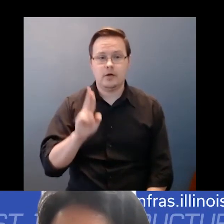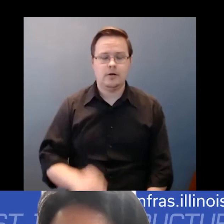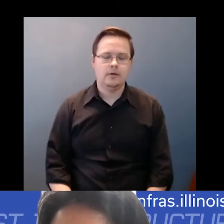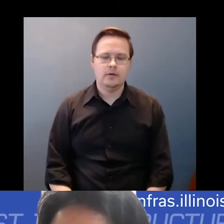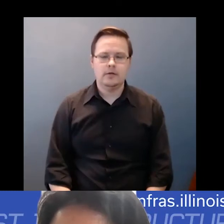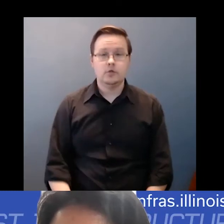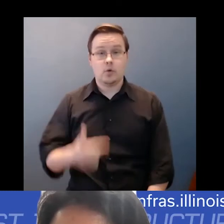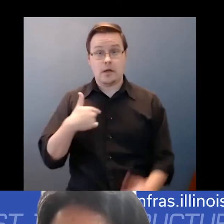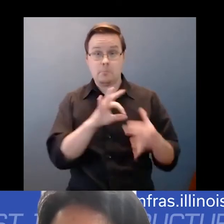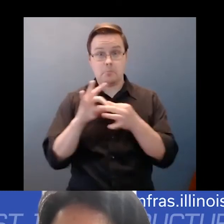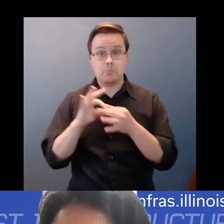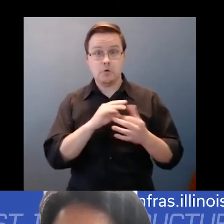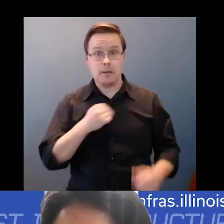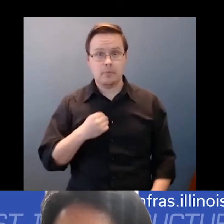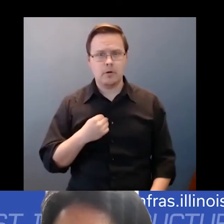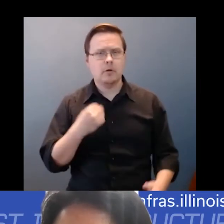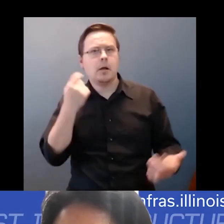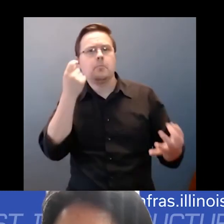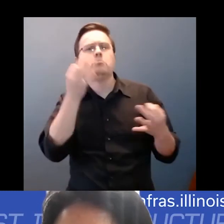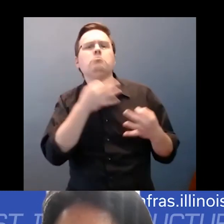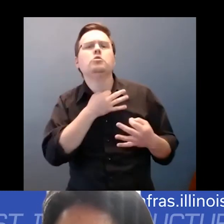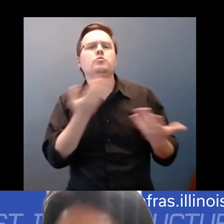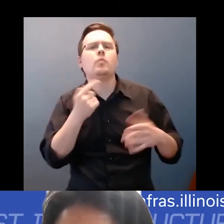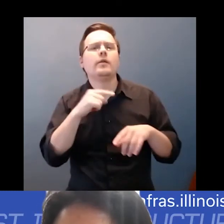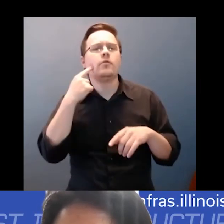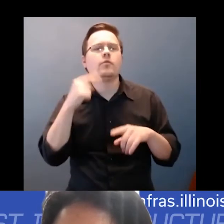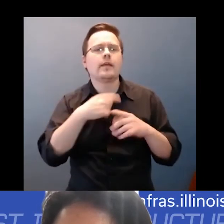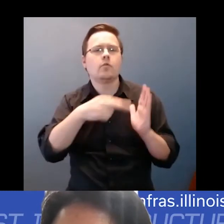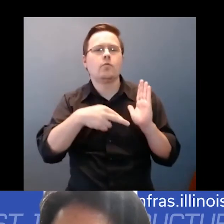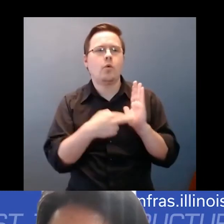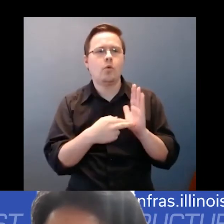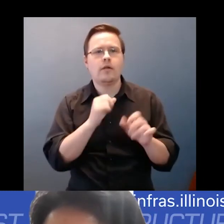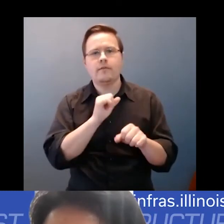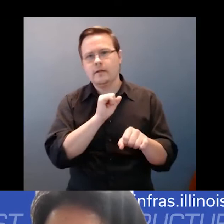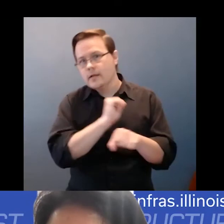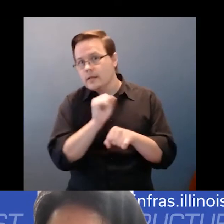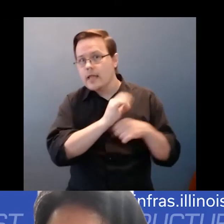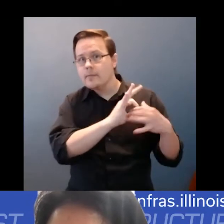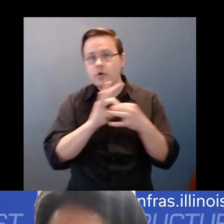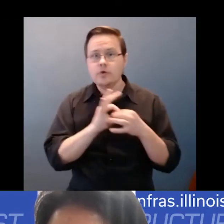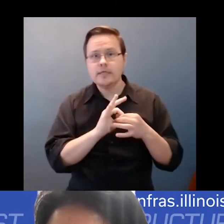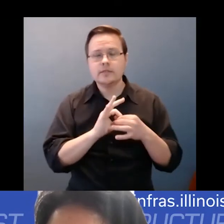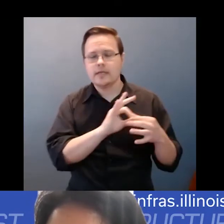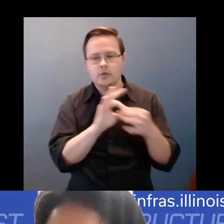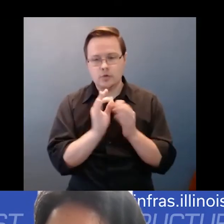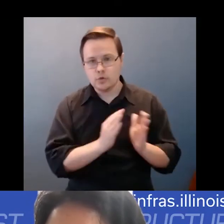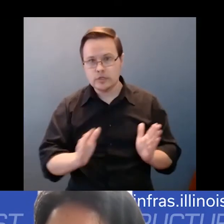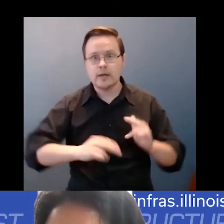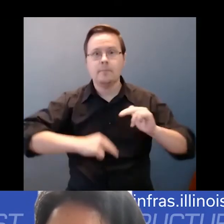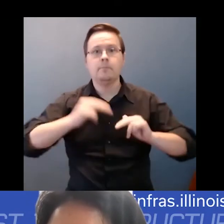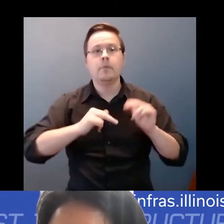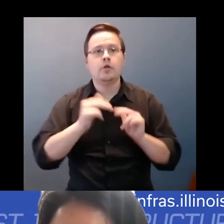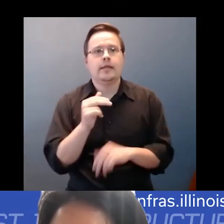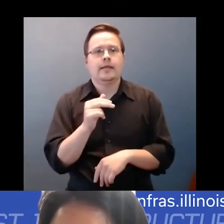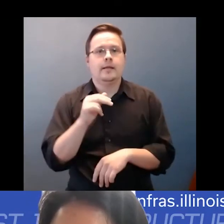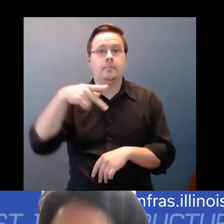She says, as a union member. I'm wondering what you think the role of labor unions and unionization is in building political agency over digital infrastructures.